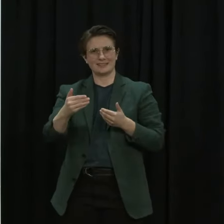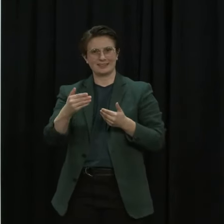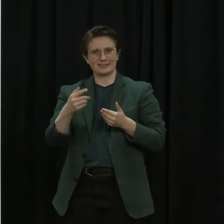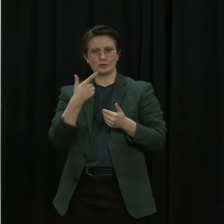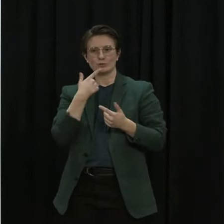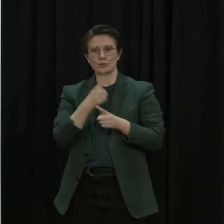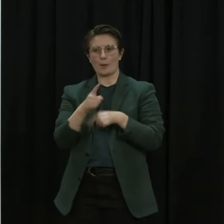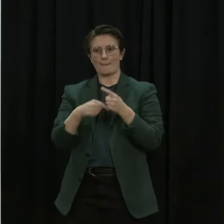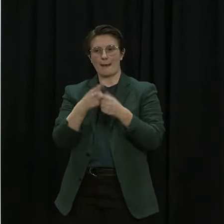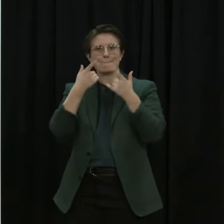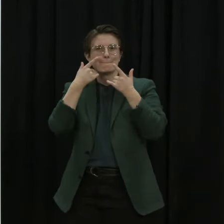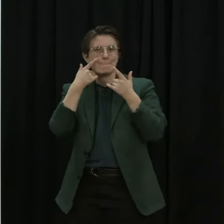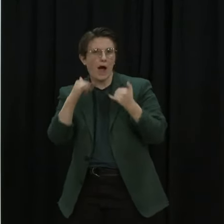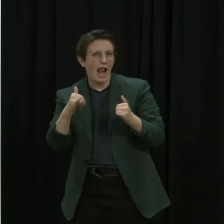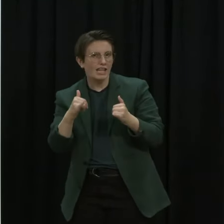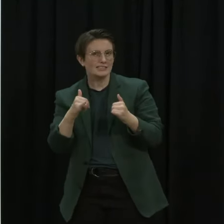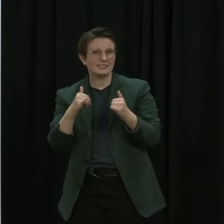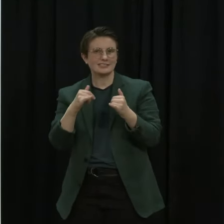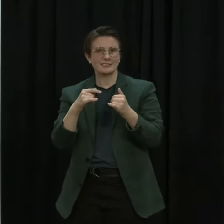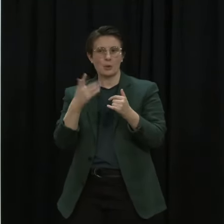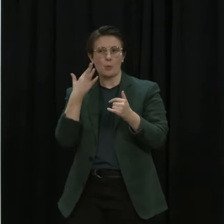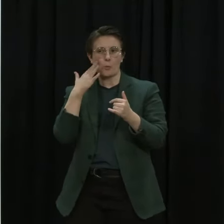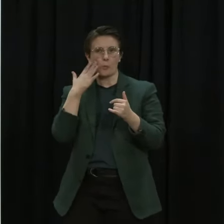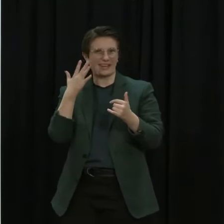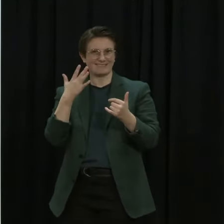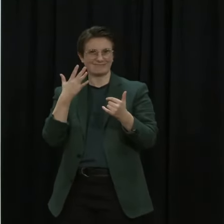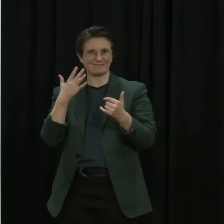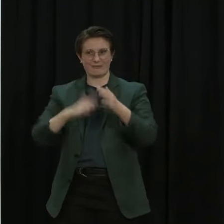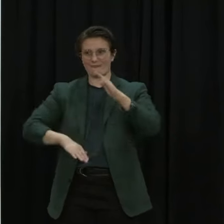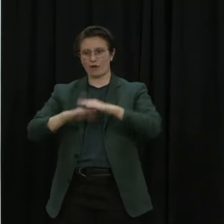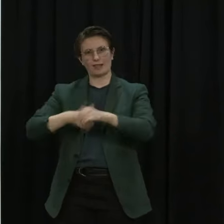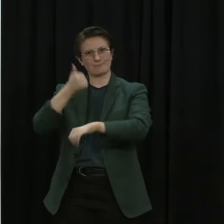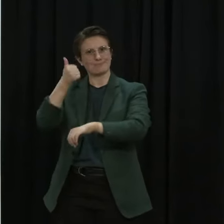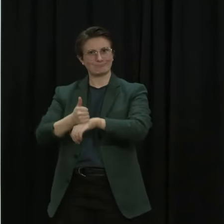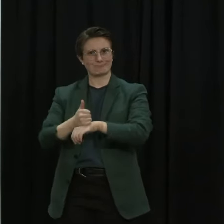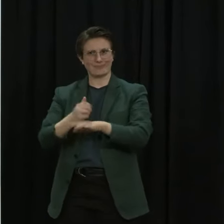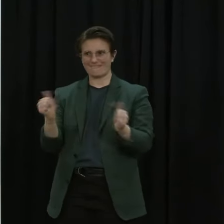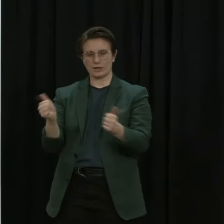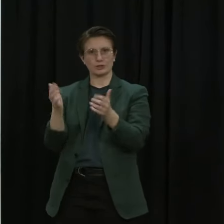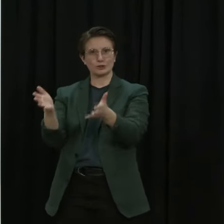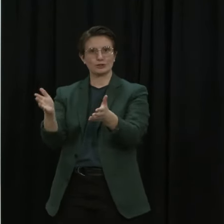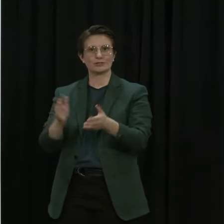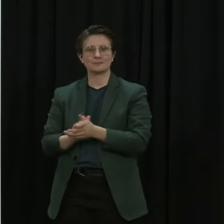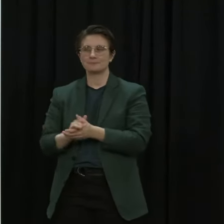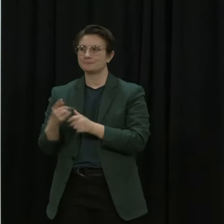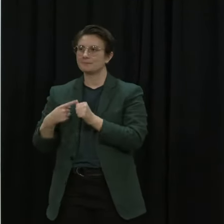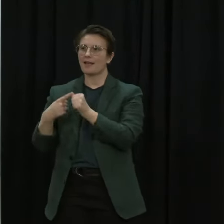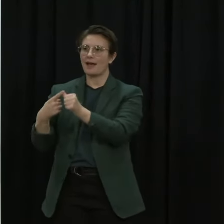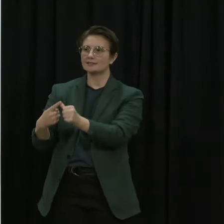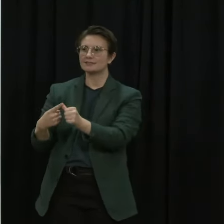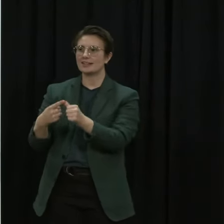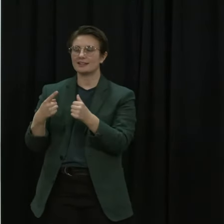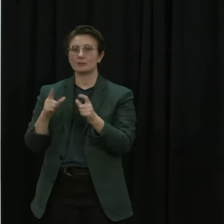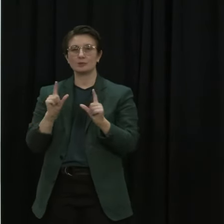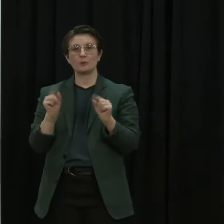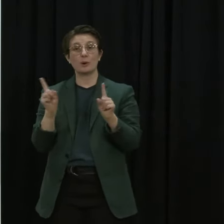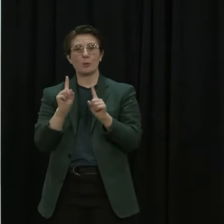at the start of next year will look at opening up borders. You would want this to be implemented and not just a